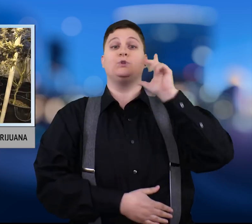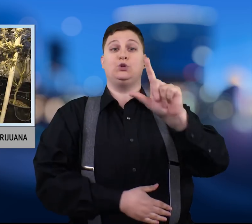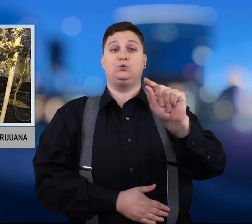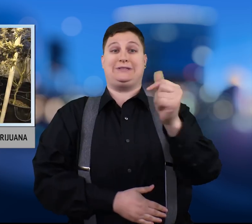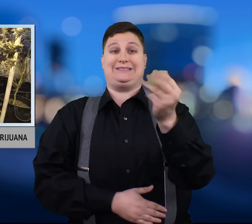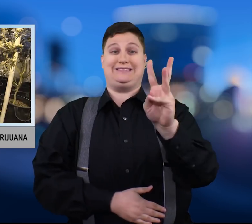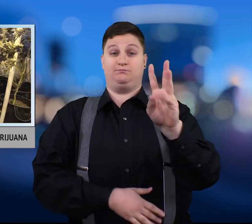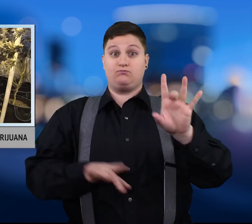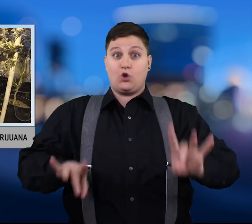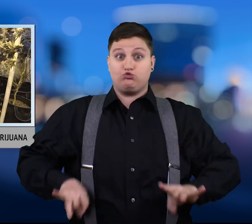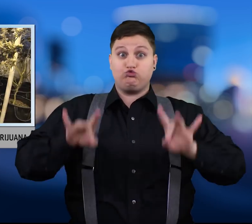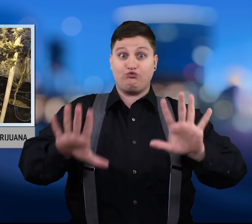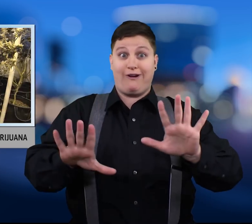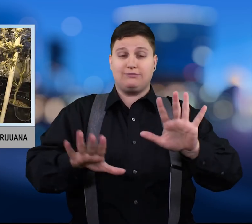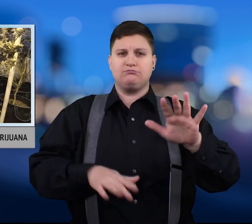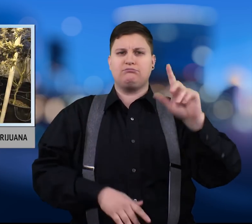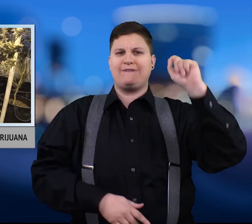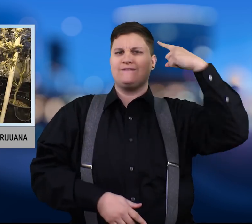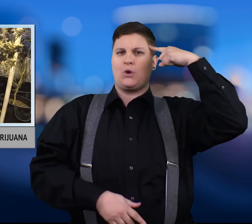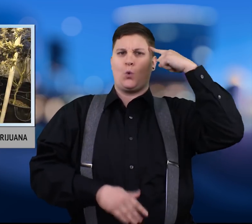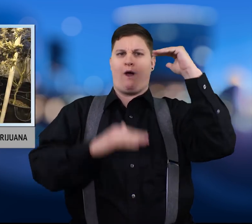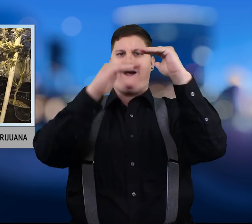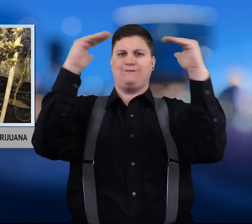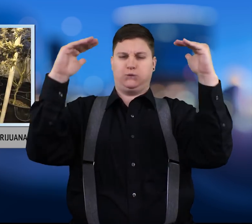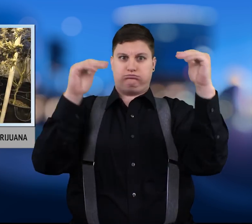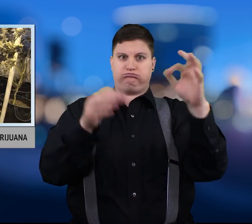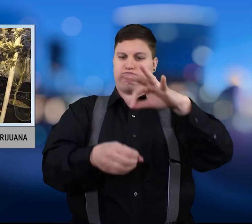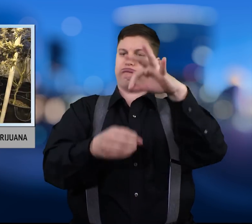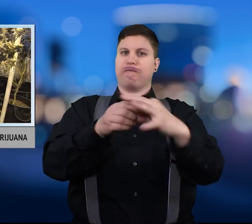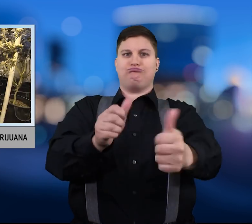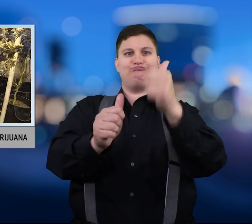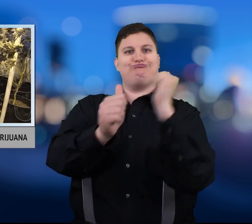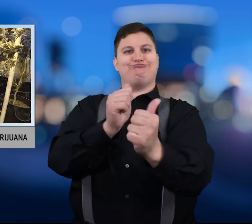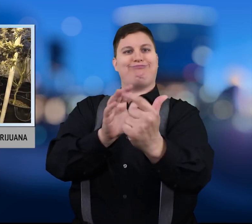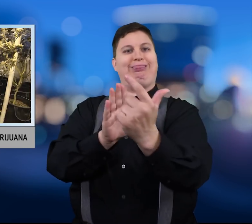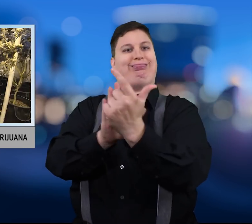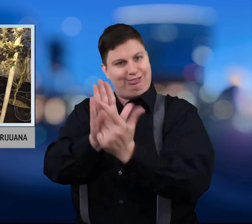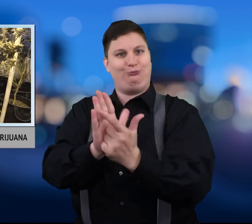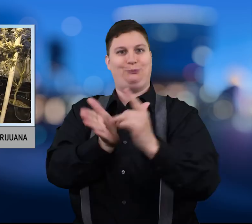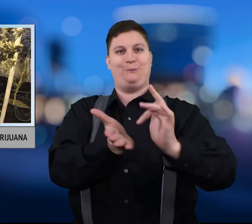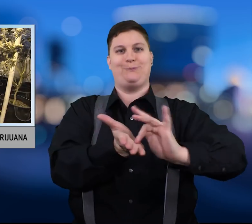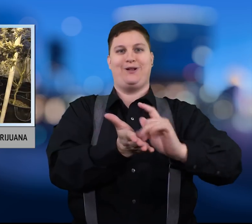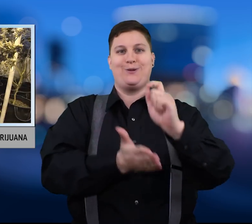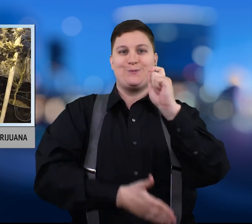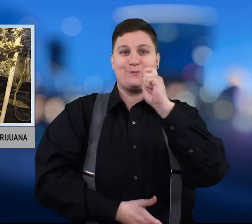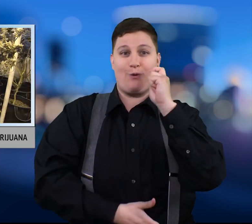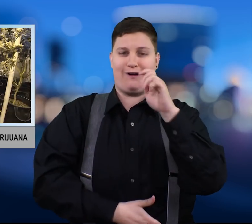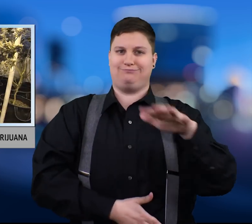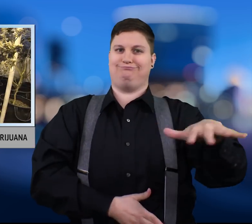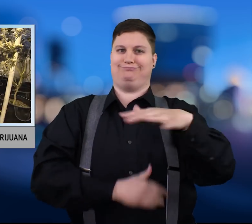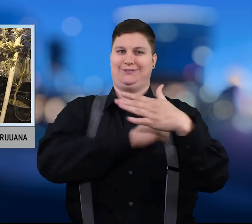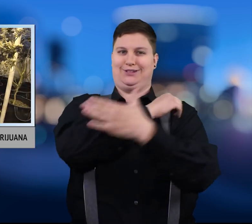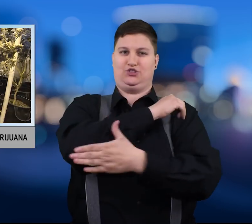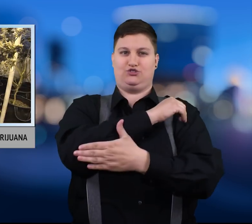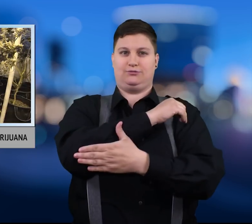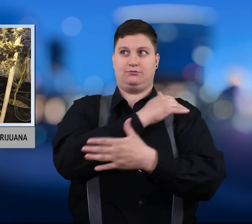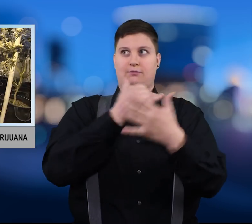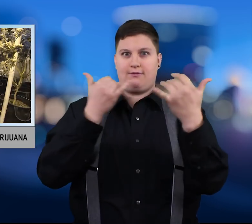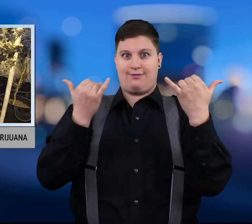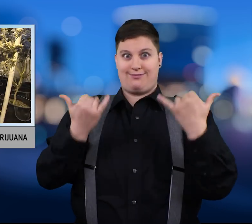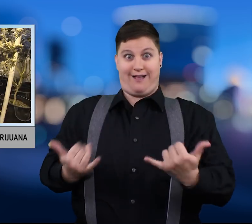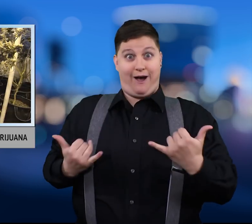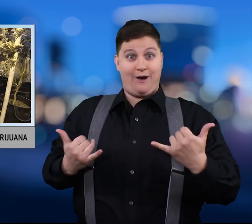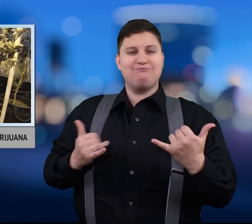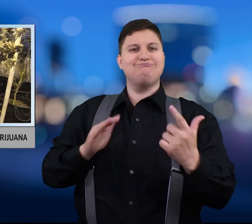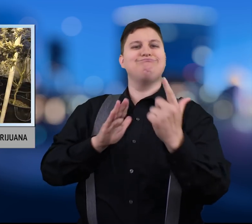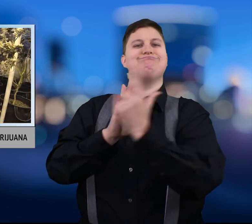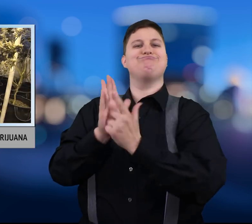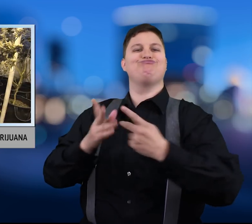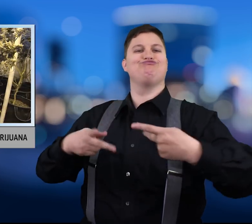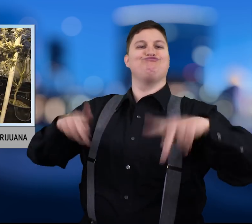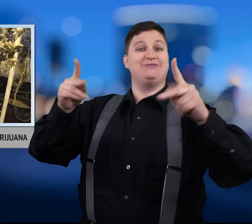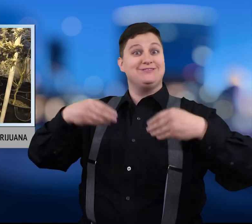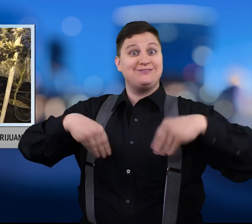Australia legalized medical marijuana at the federal level in 2016 and now it has legalized